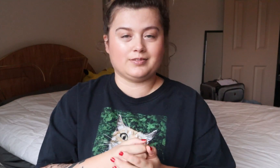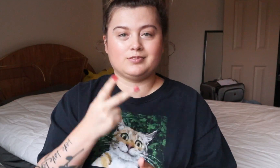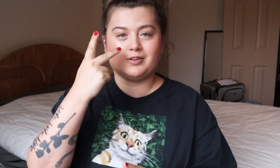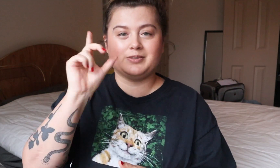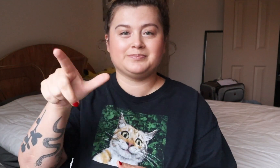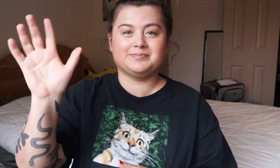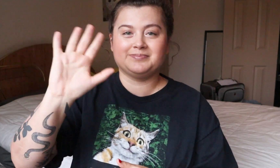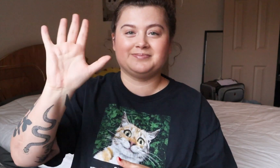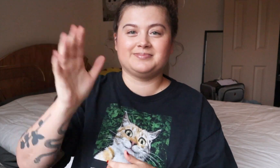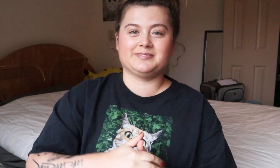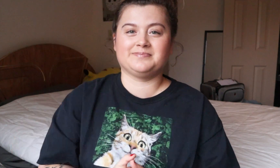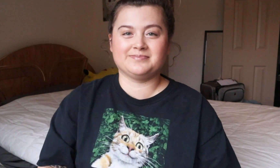I'll see you later, bye!